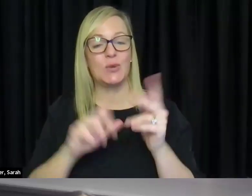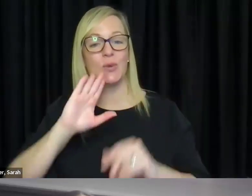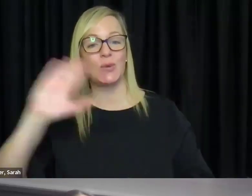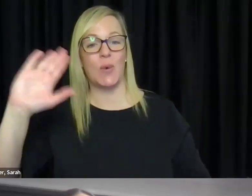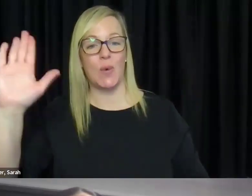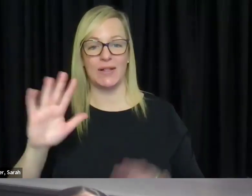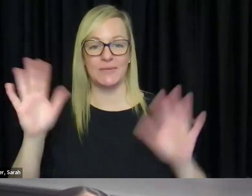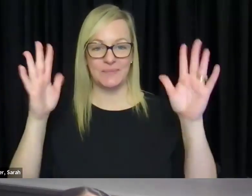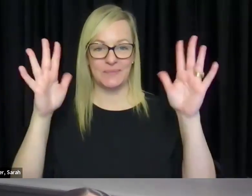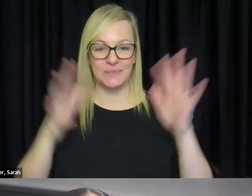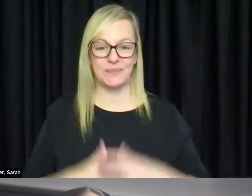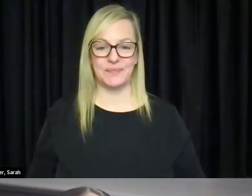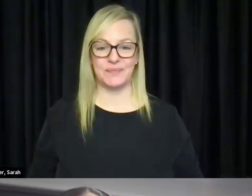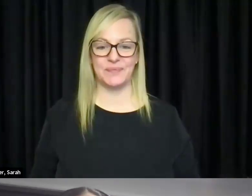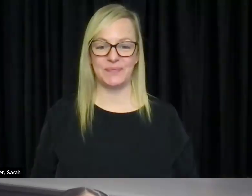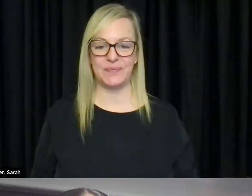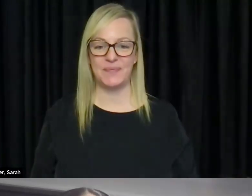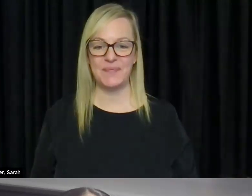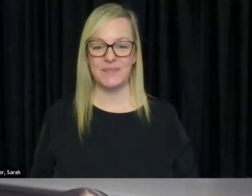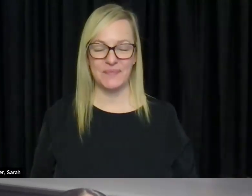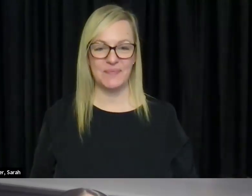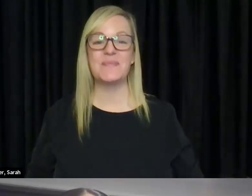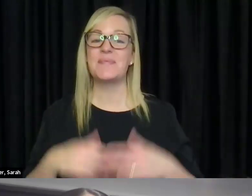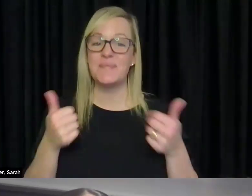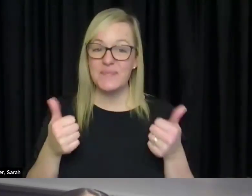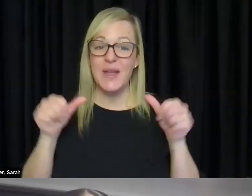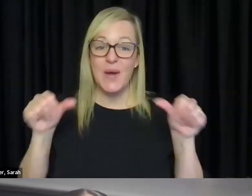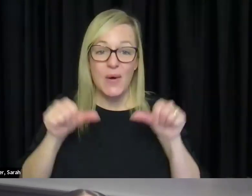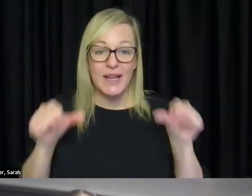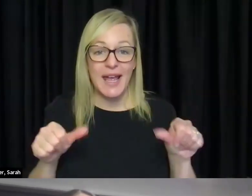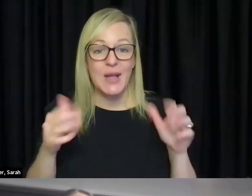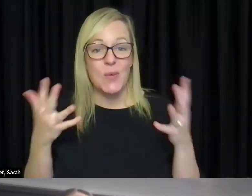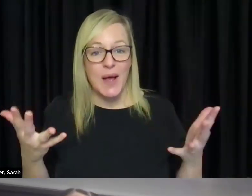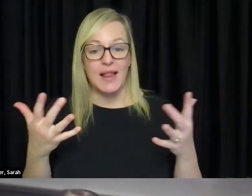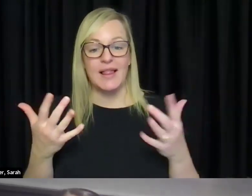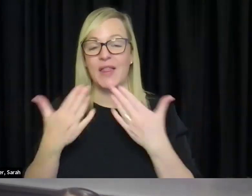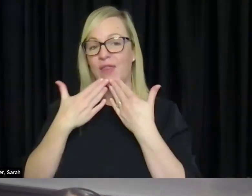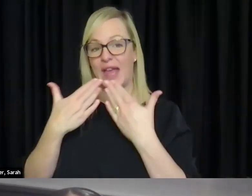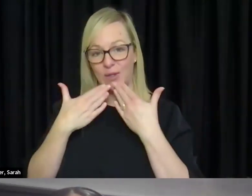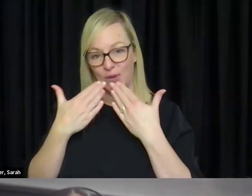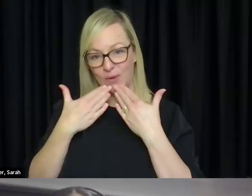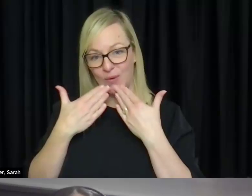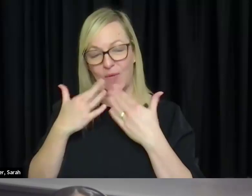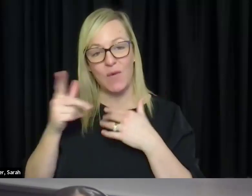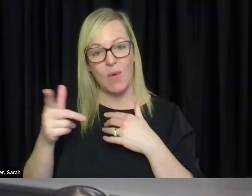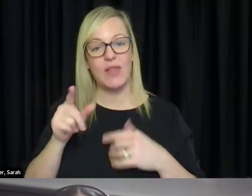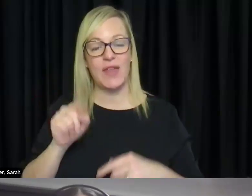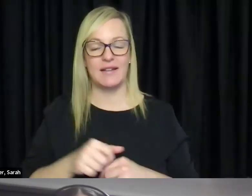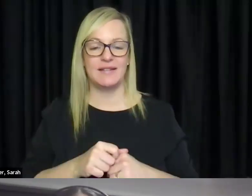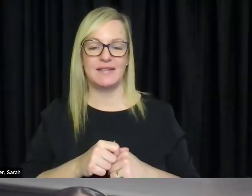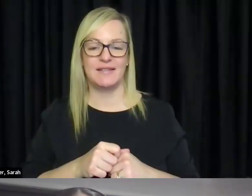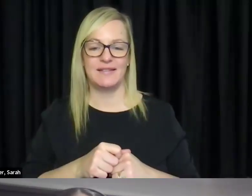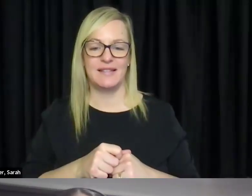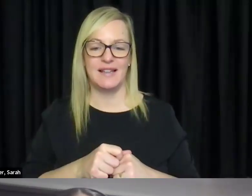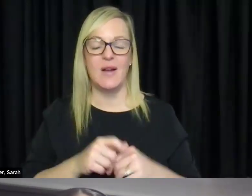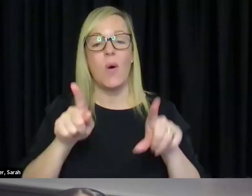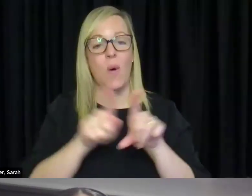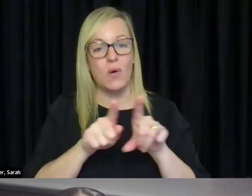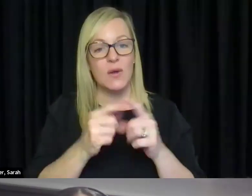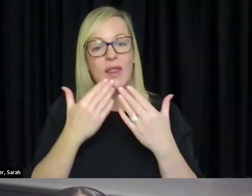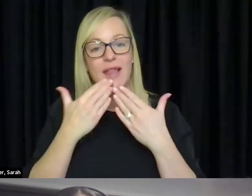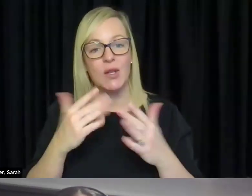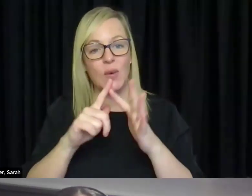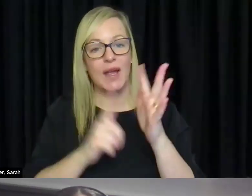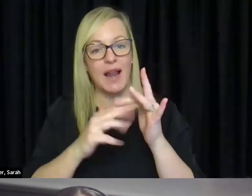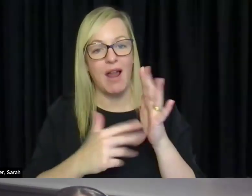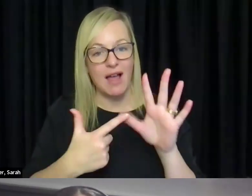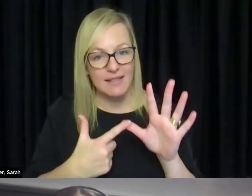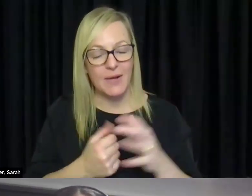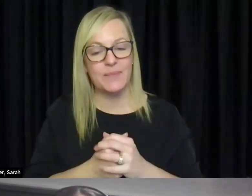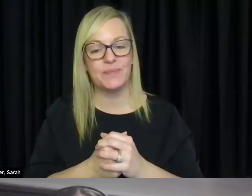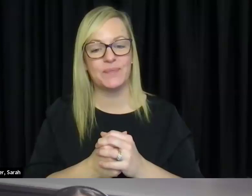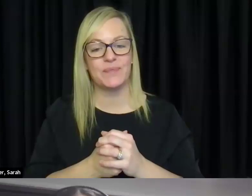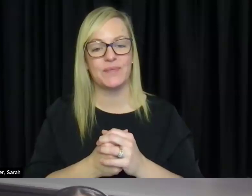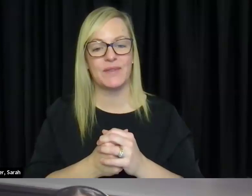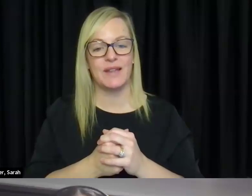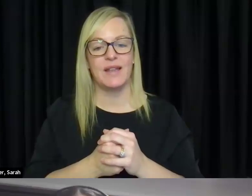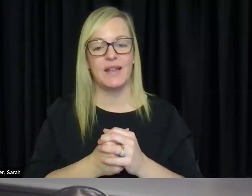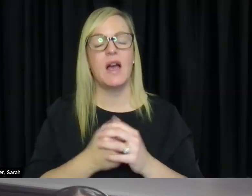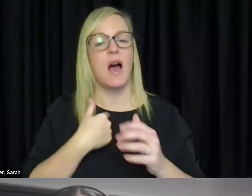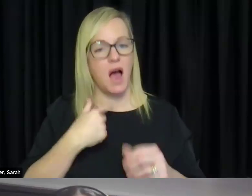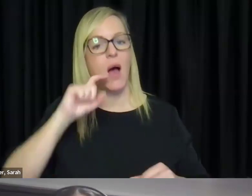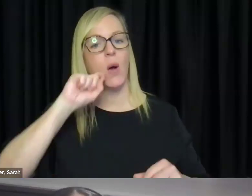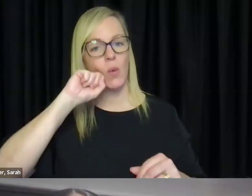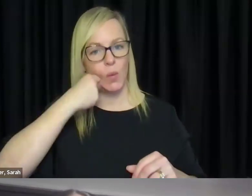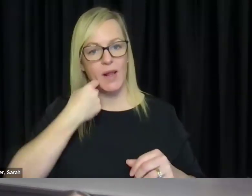Okay, so thanks for that, also thank you Eliza. So I will ask the three questions I have